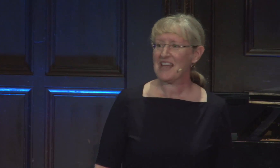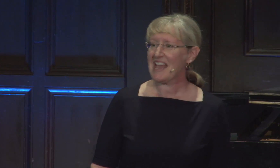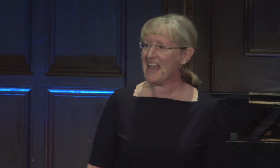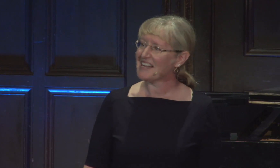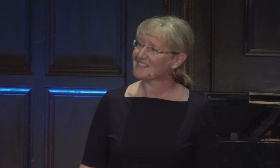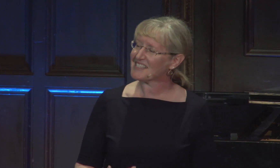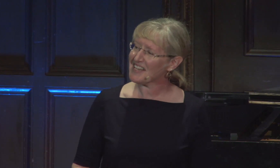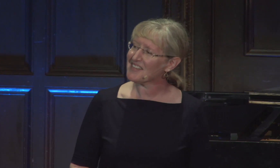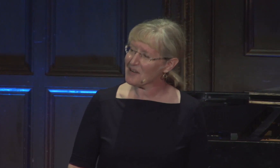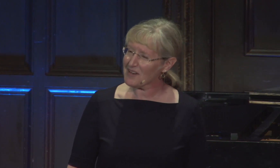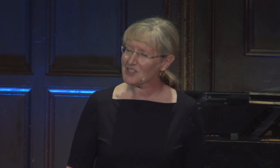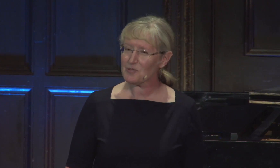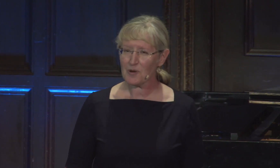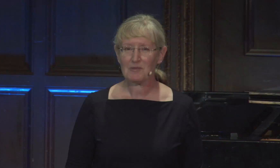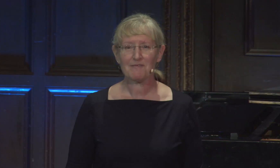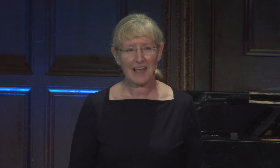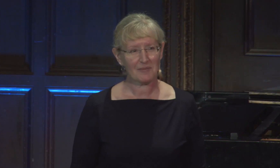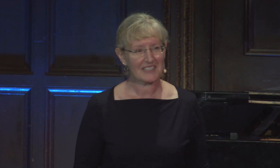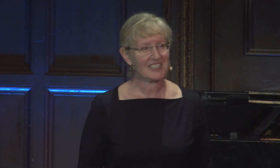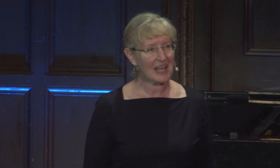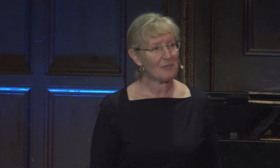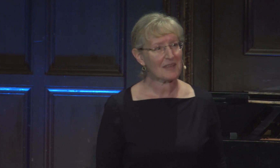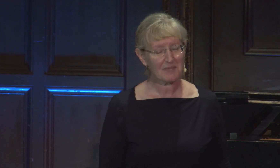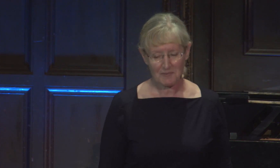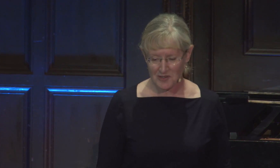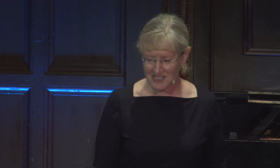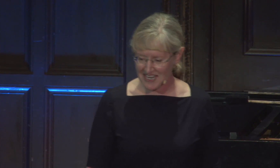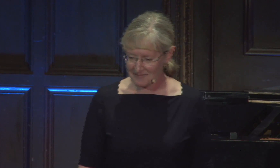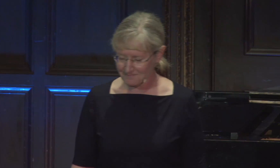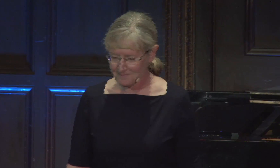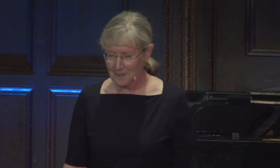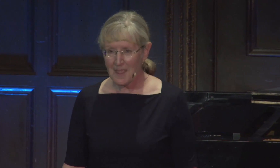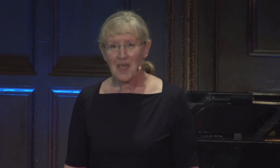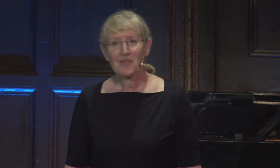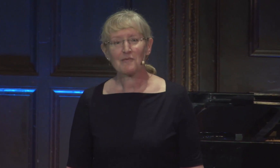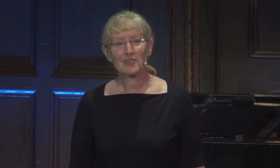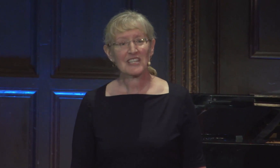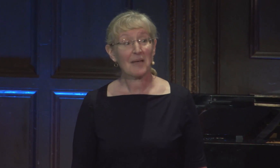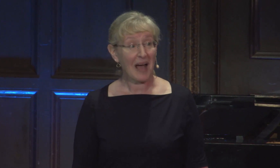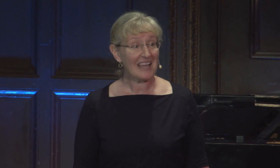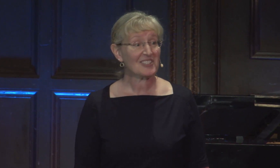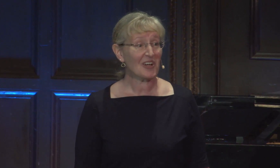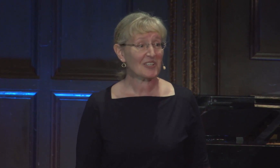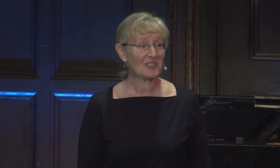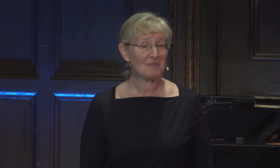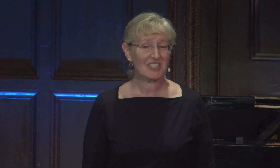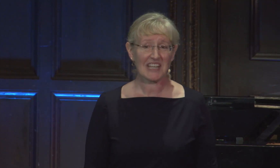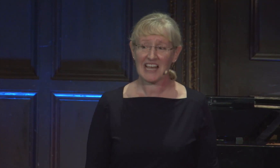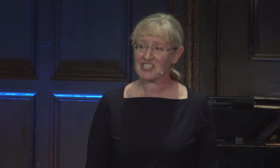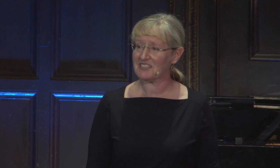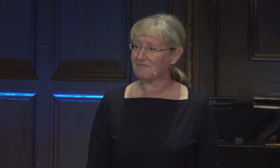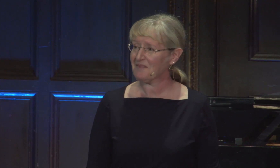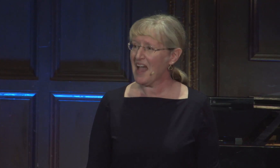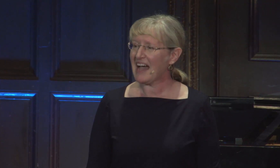and decide that I wanted to work with families to help them communicate. The first time I saw Cued Speech in action,